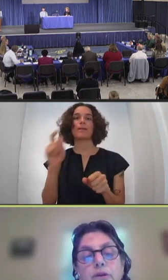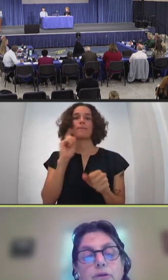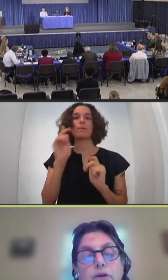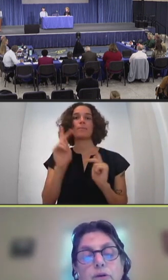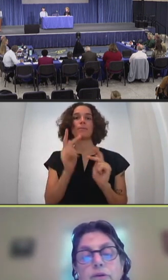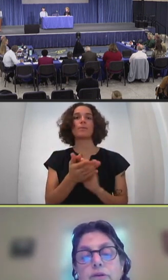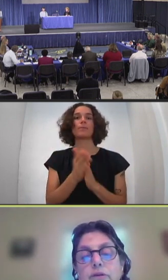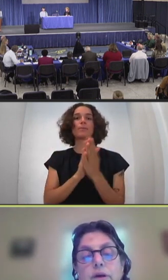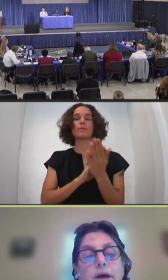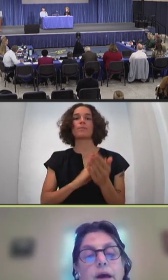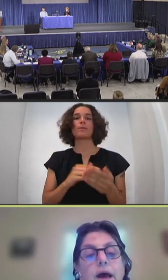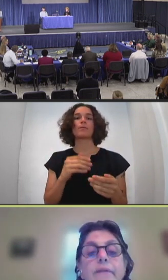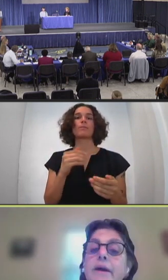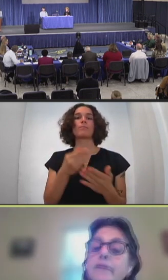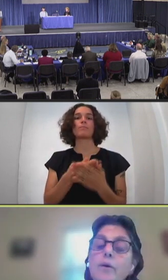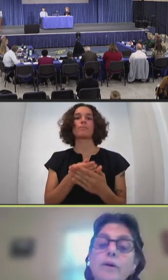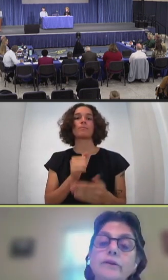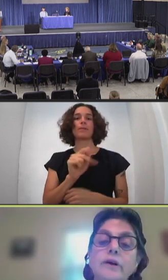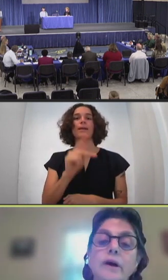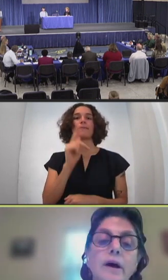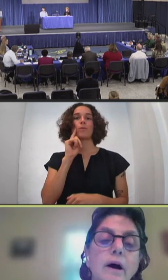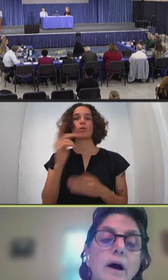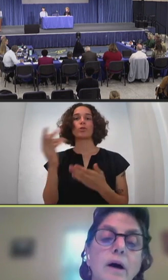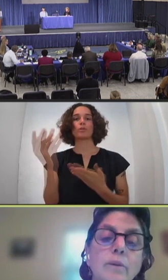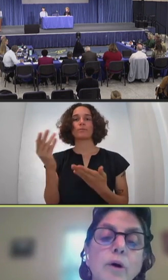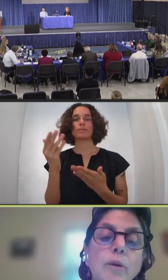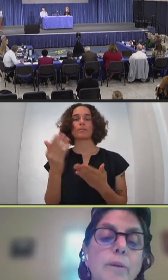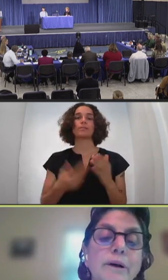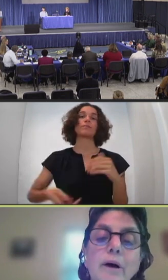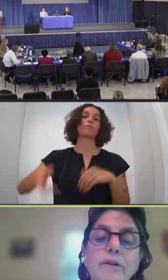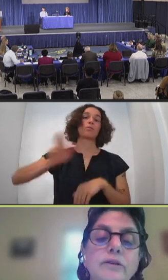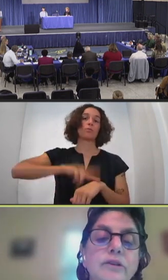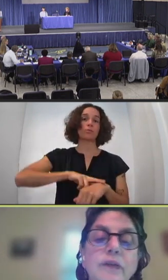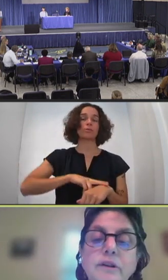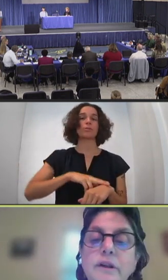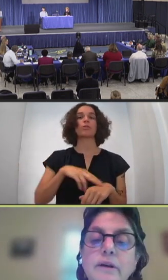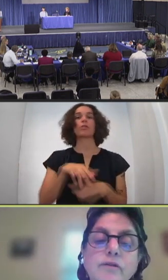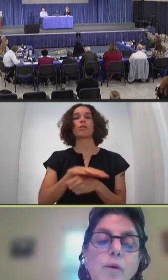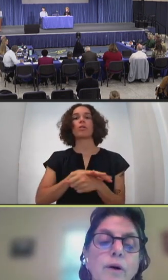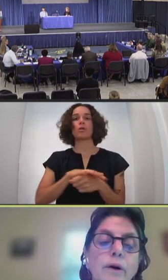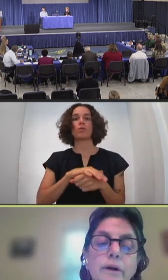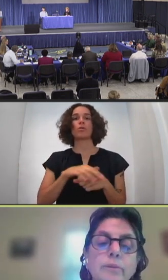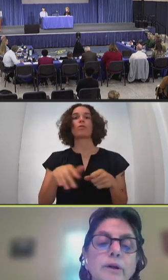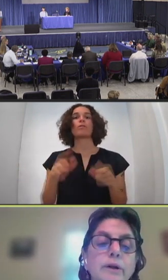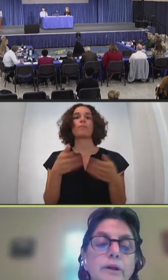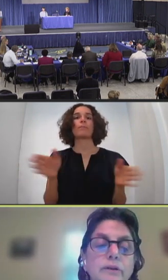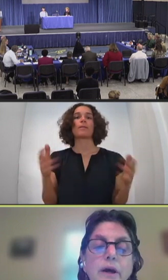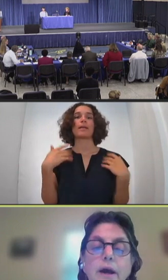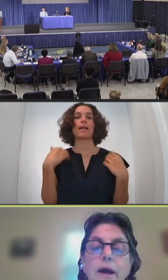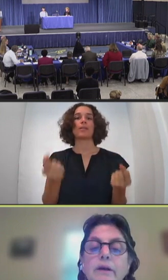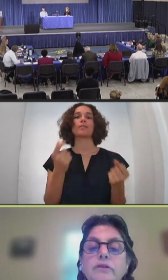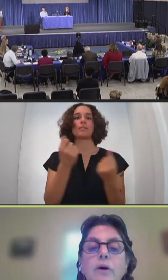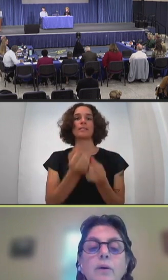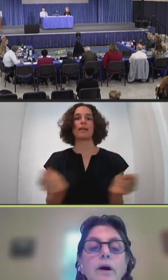those services. And then, of course, local public health is a safety net for communities. And so,